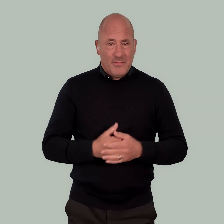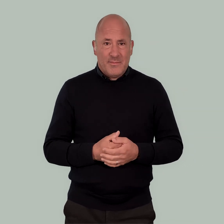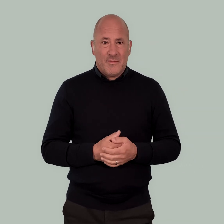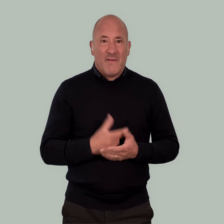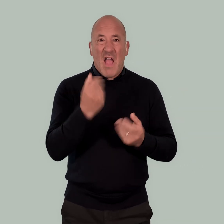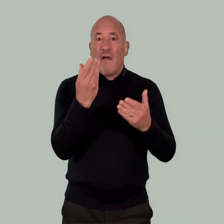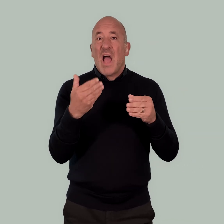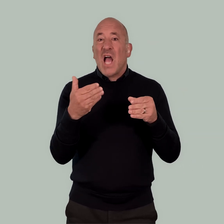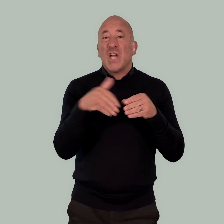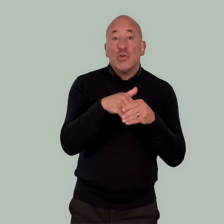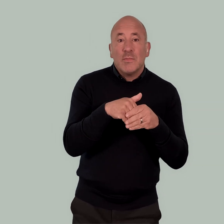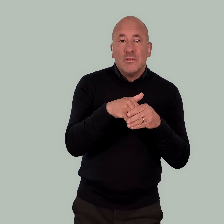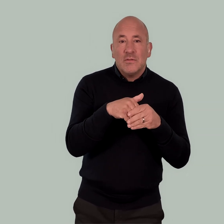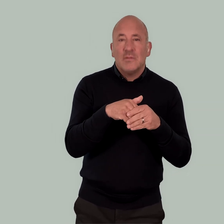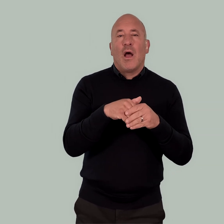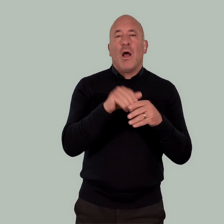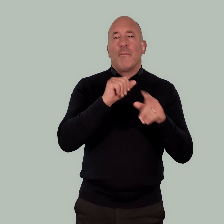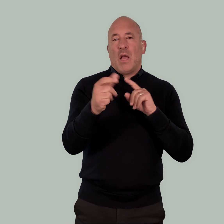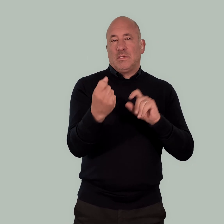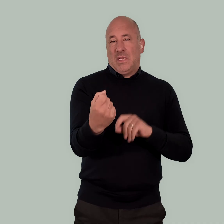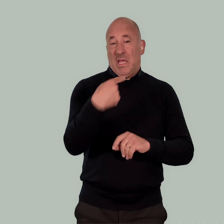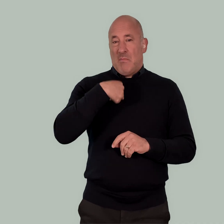If your response includes attachments,